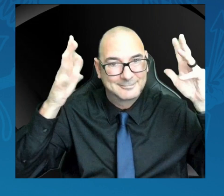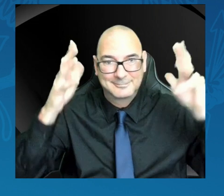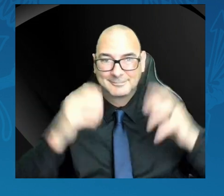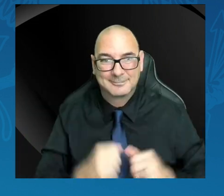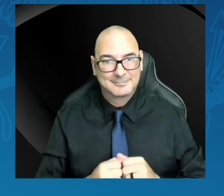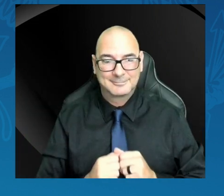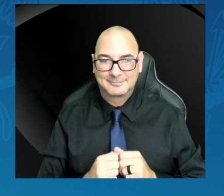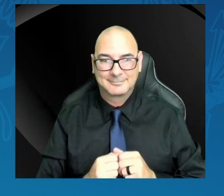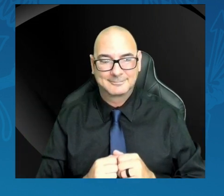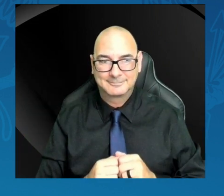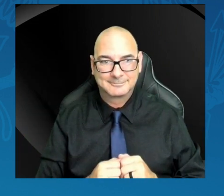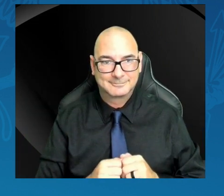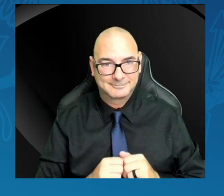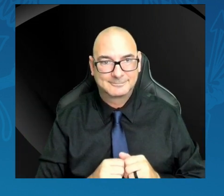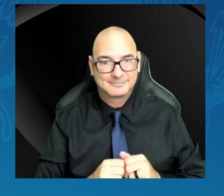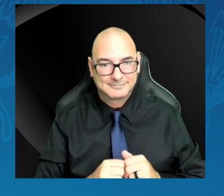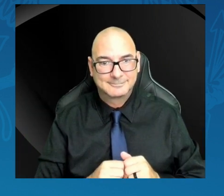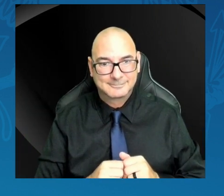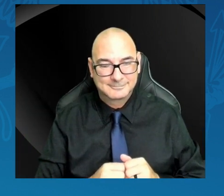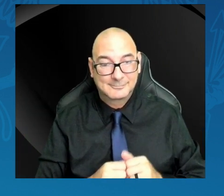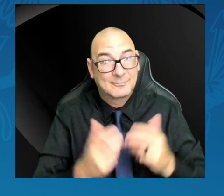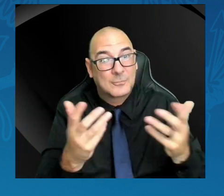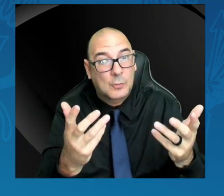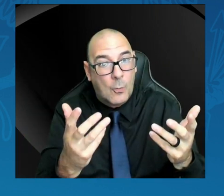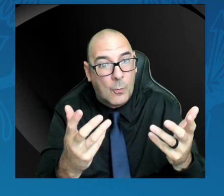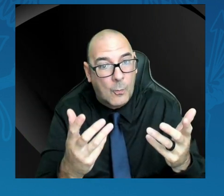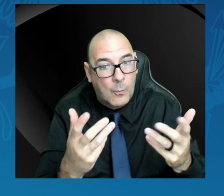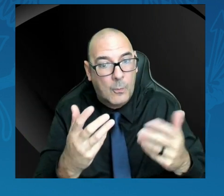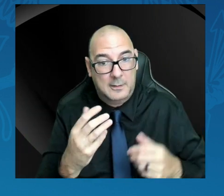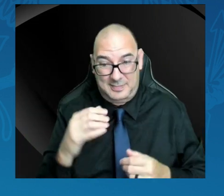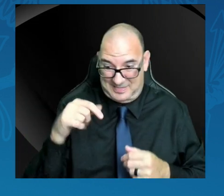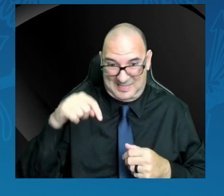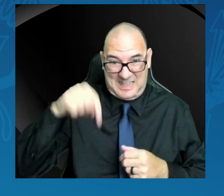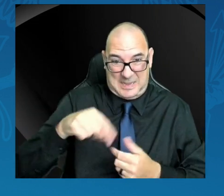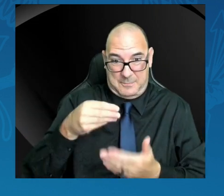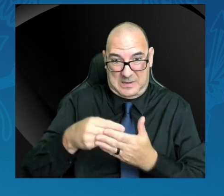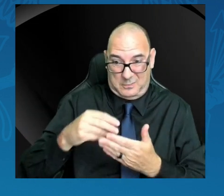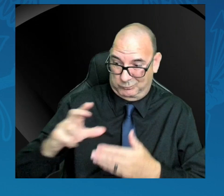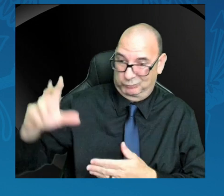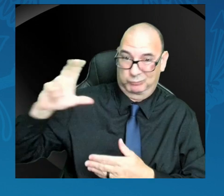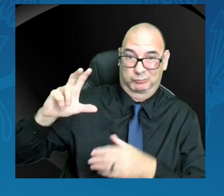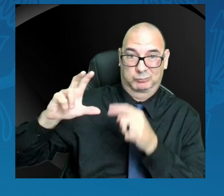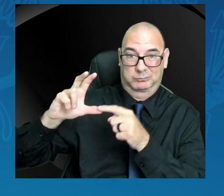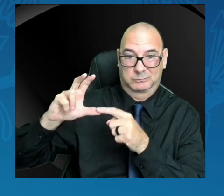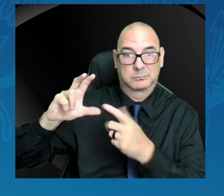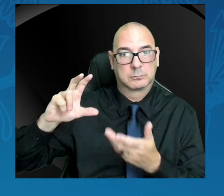So this funding is just the first part of the $5 billion